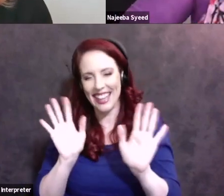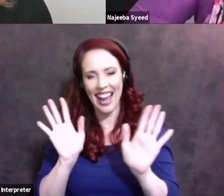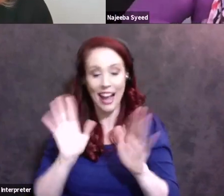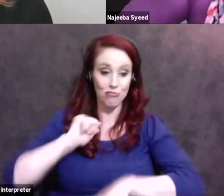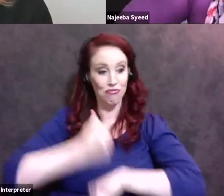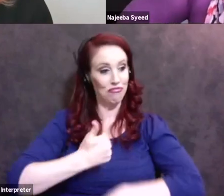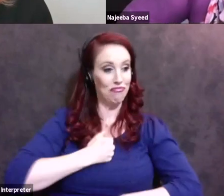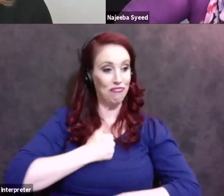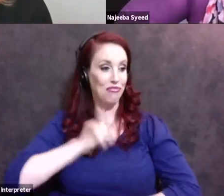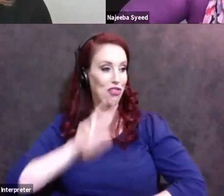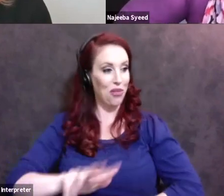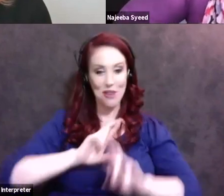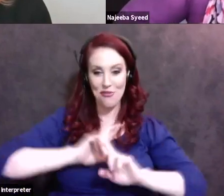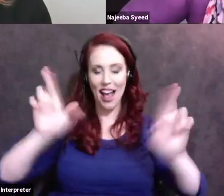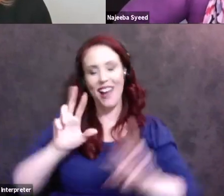the age of three.